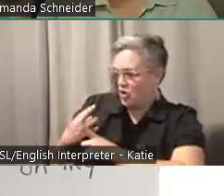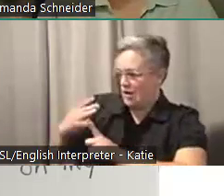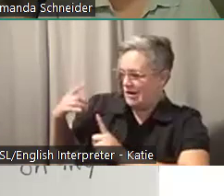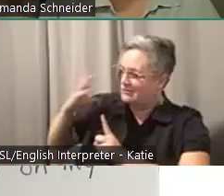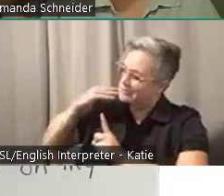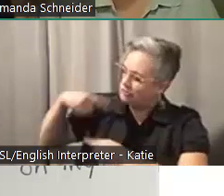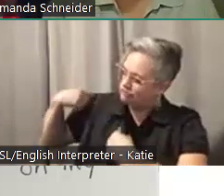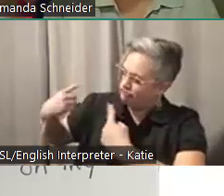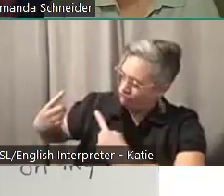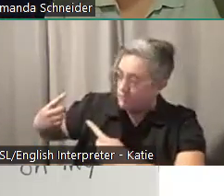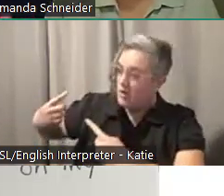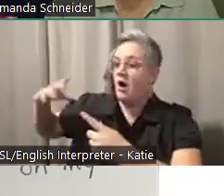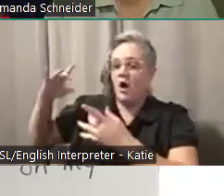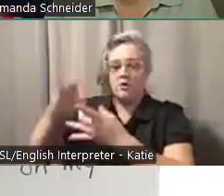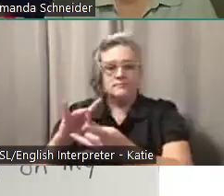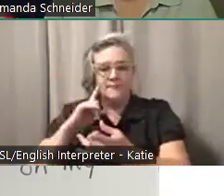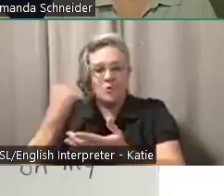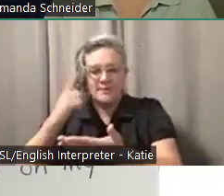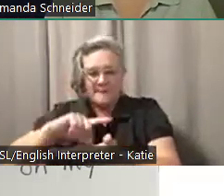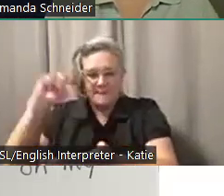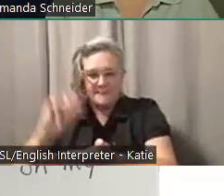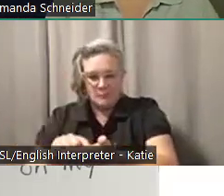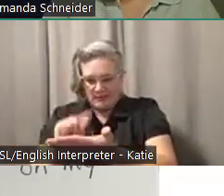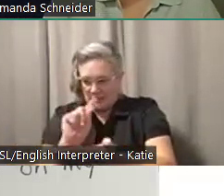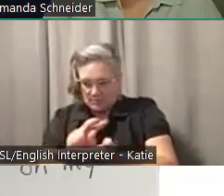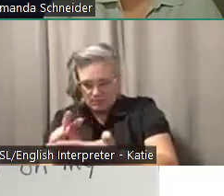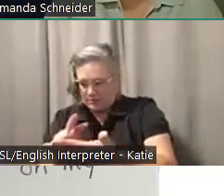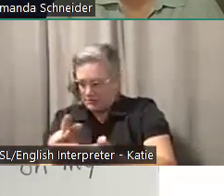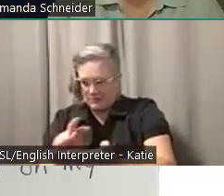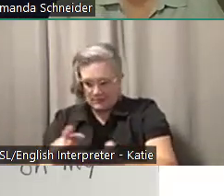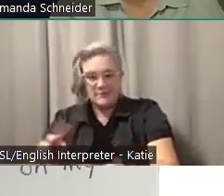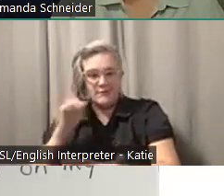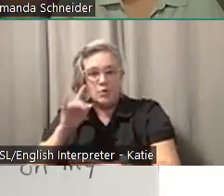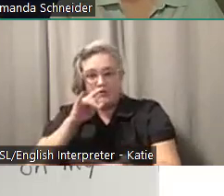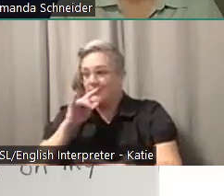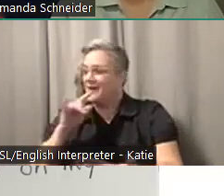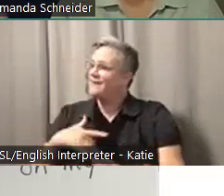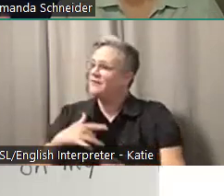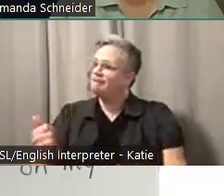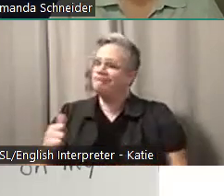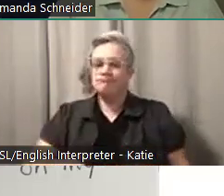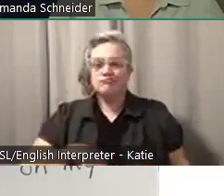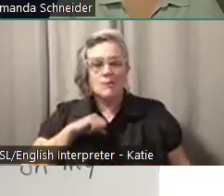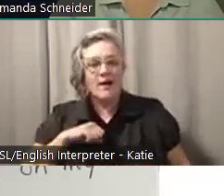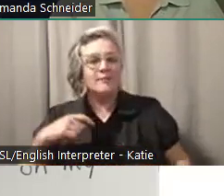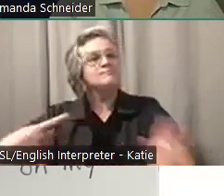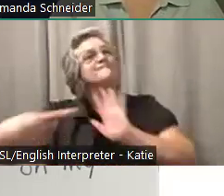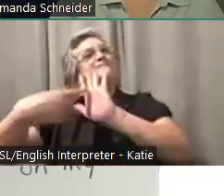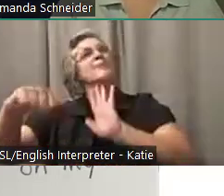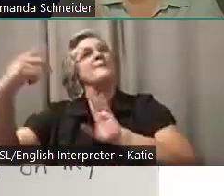to a print format for children, and something they can be proud of and share with other people.